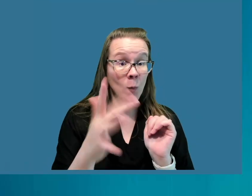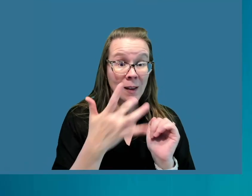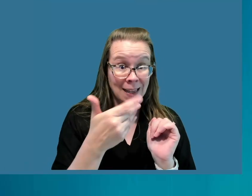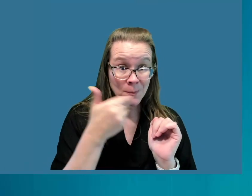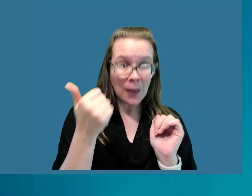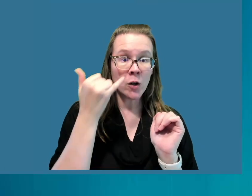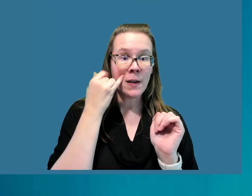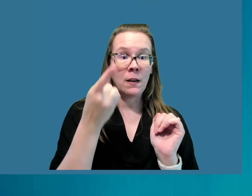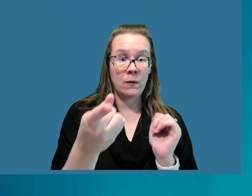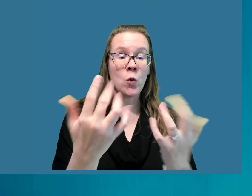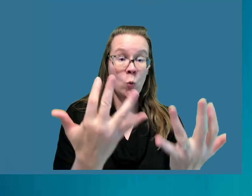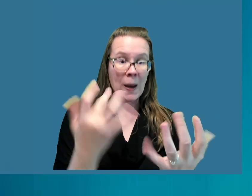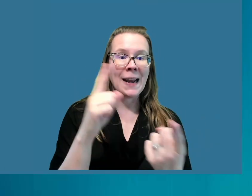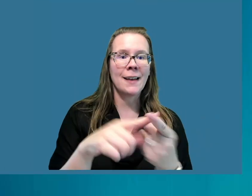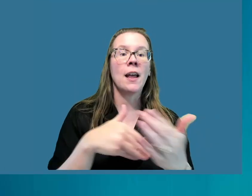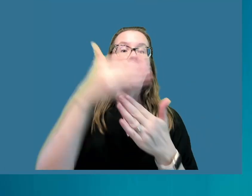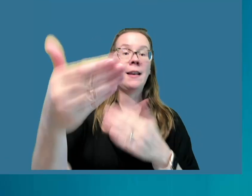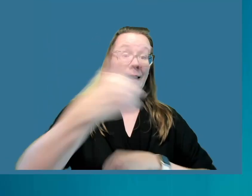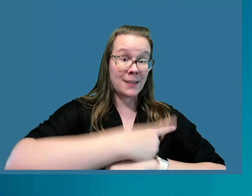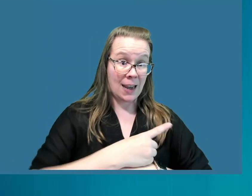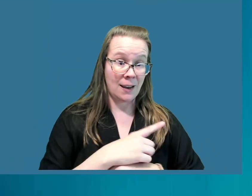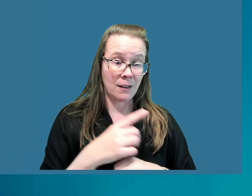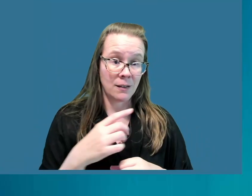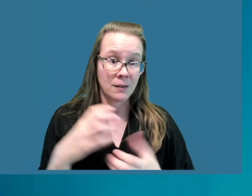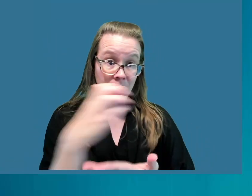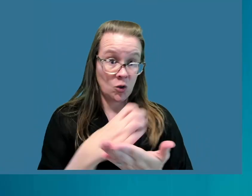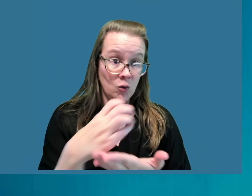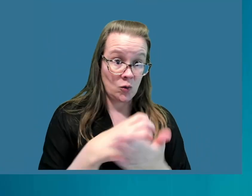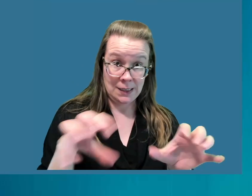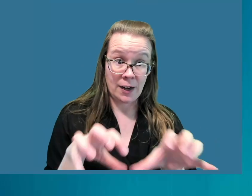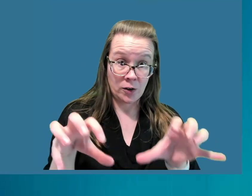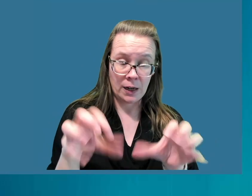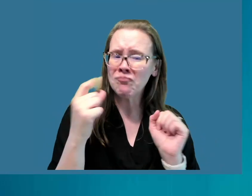The cookies are going to taste better if you wait until the day after you bake them to decorate